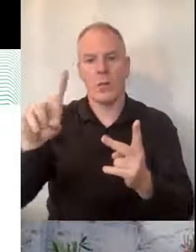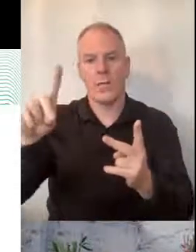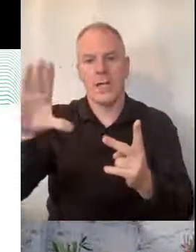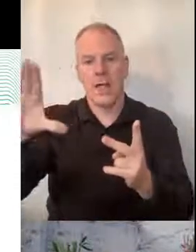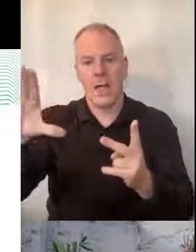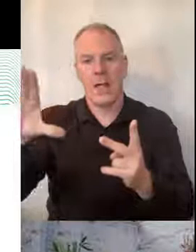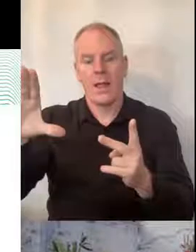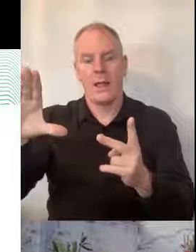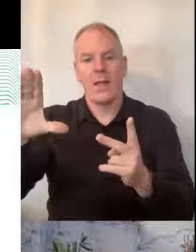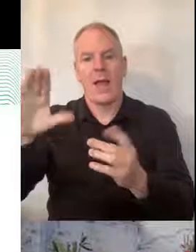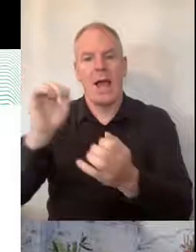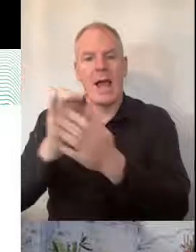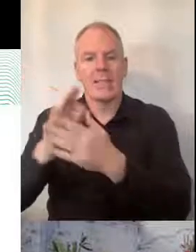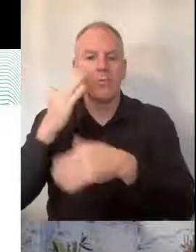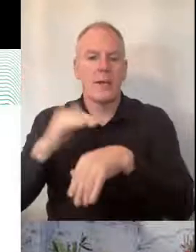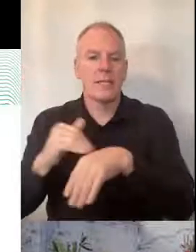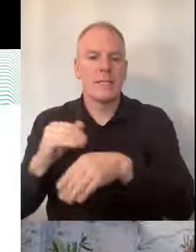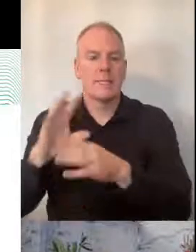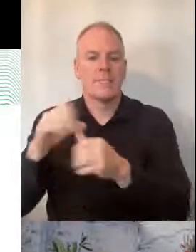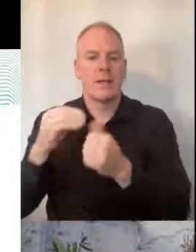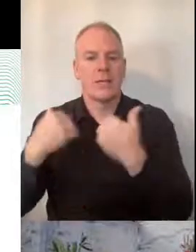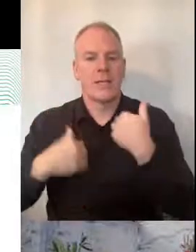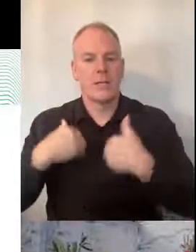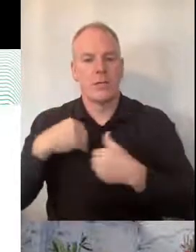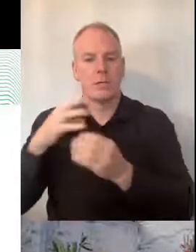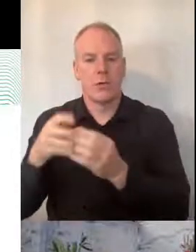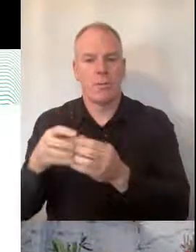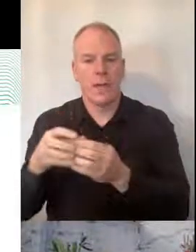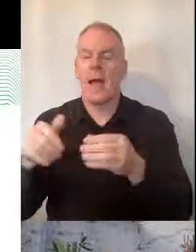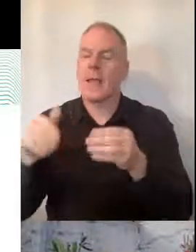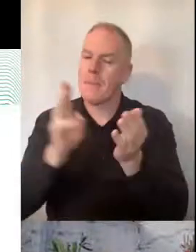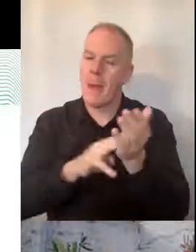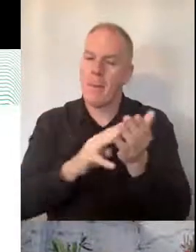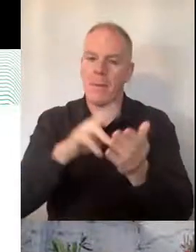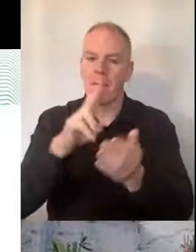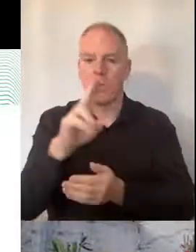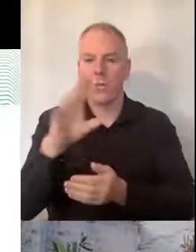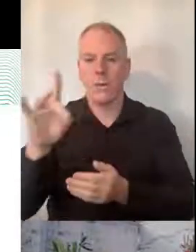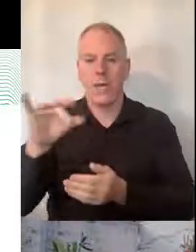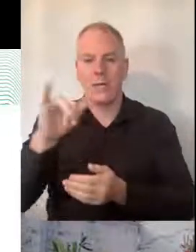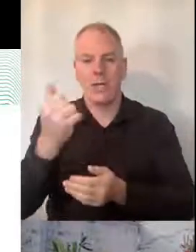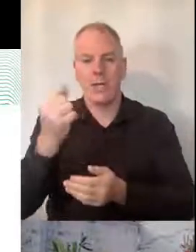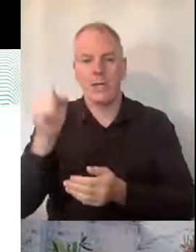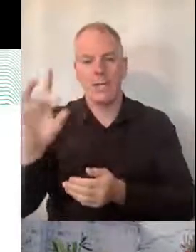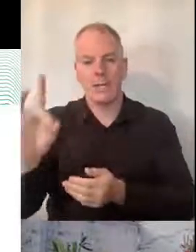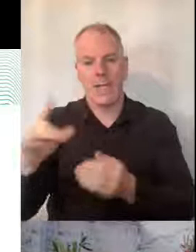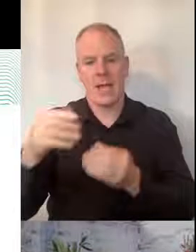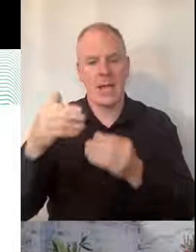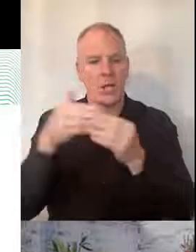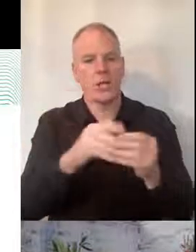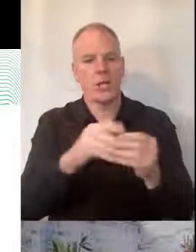special interest group. She's also a member of the UK JISC Community Leadership Team, on accessibility,